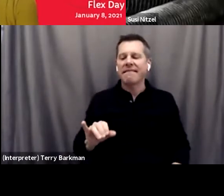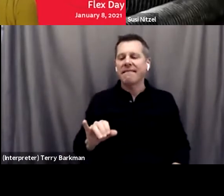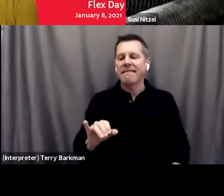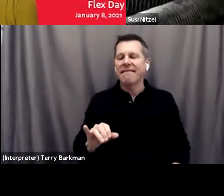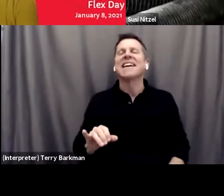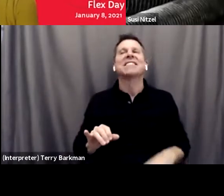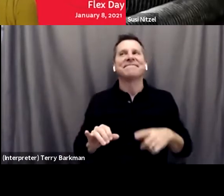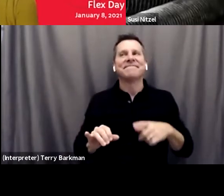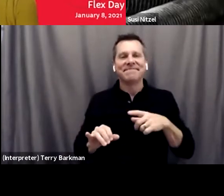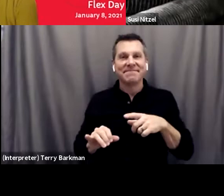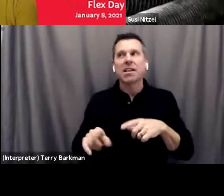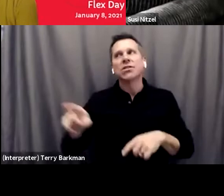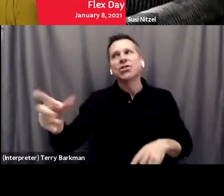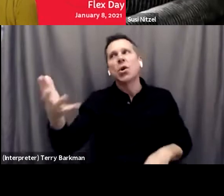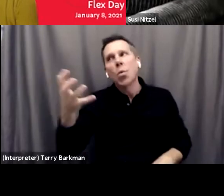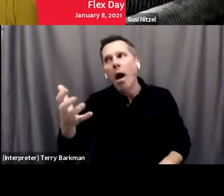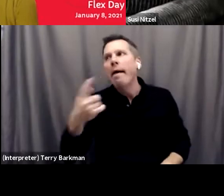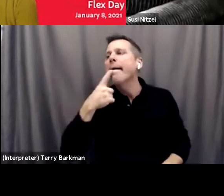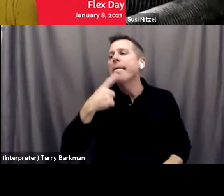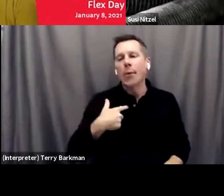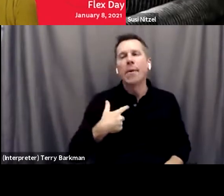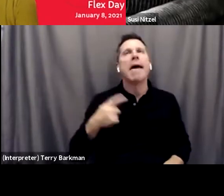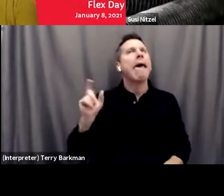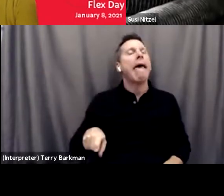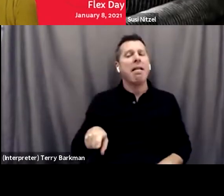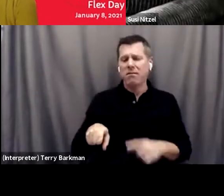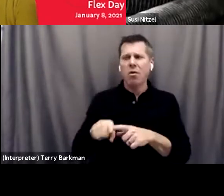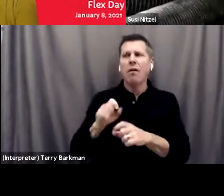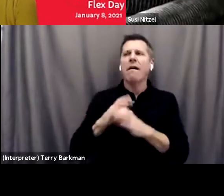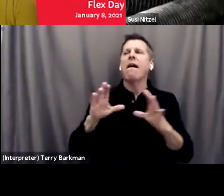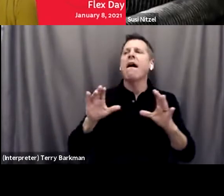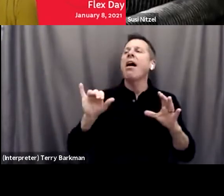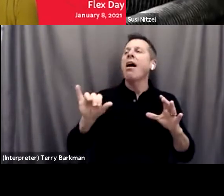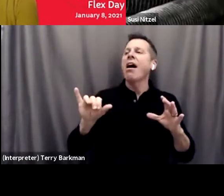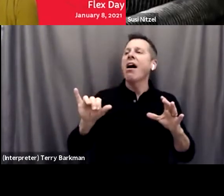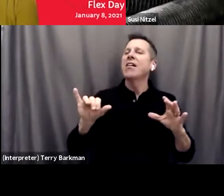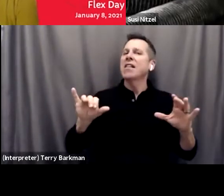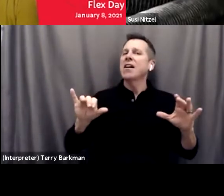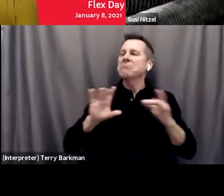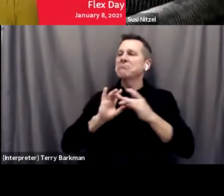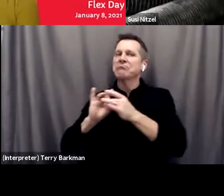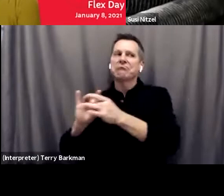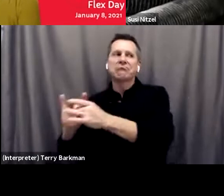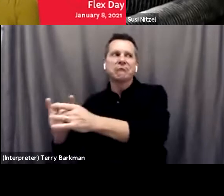it was because that was the best way to serve the student. But again, it was having those conversations with her to understand what is